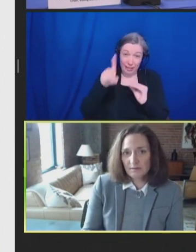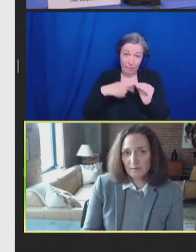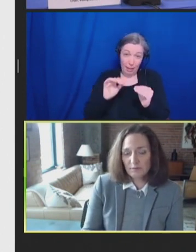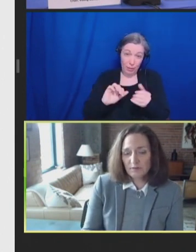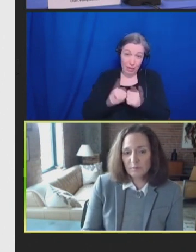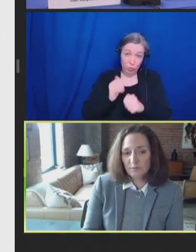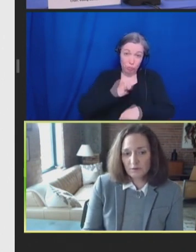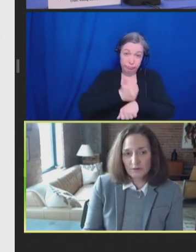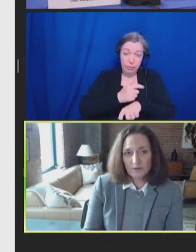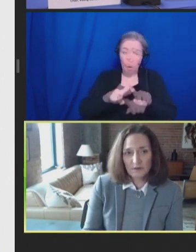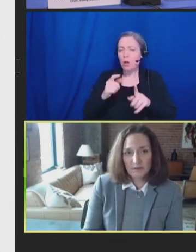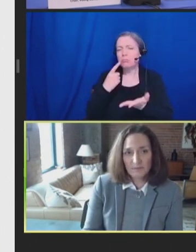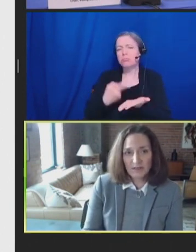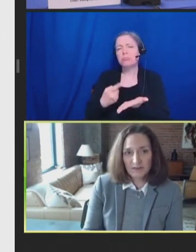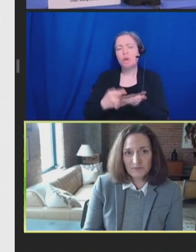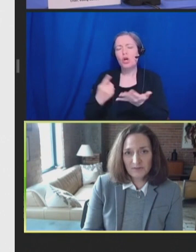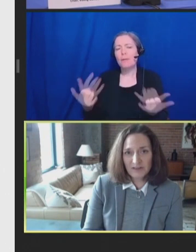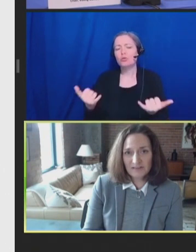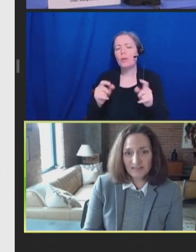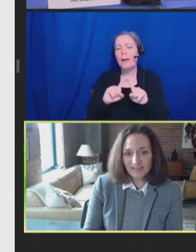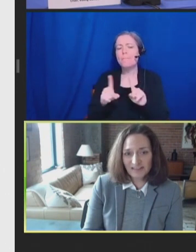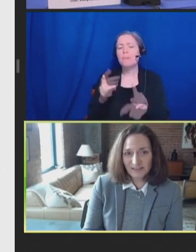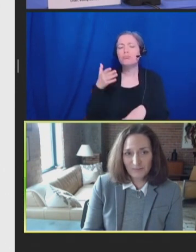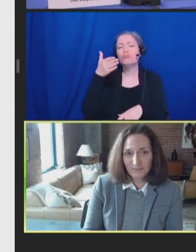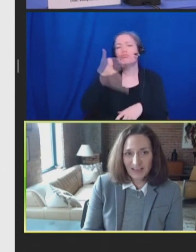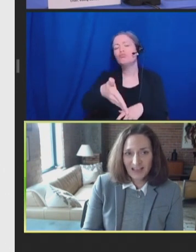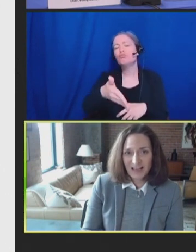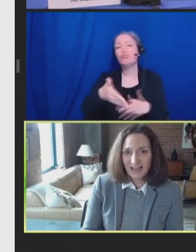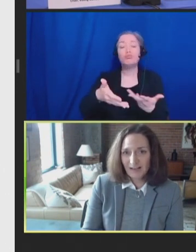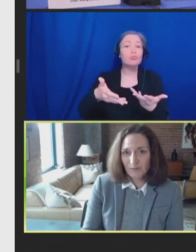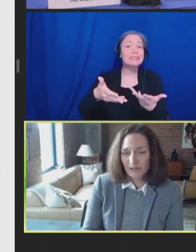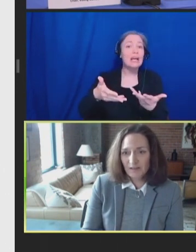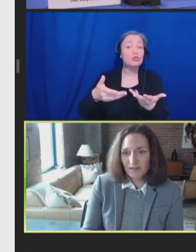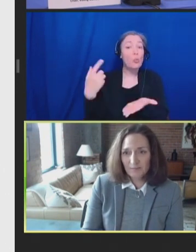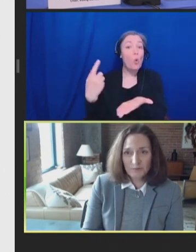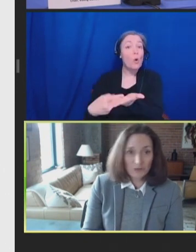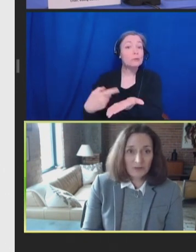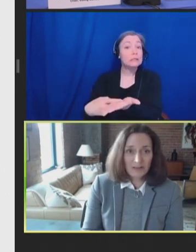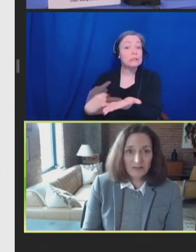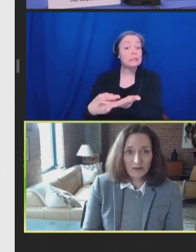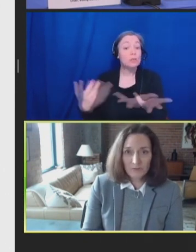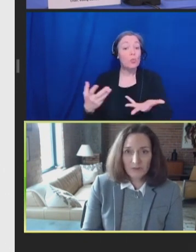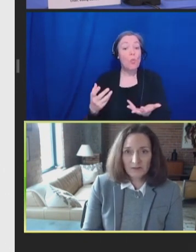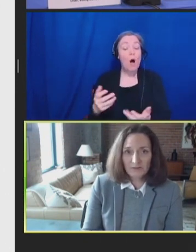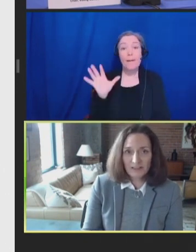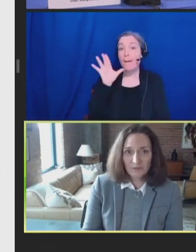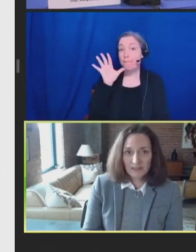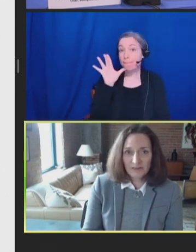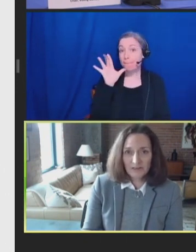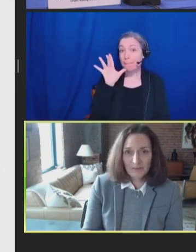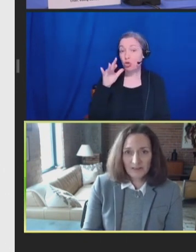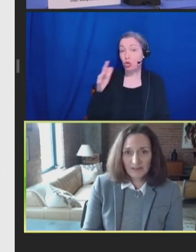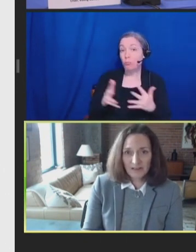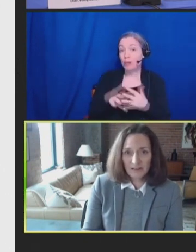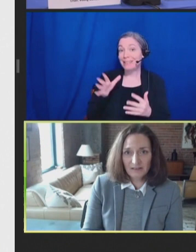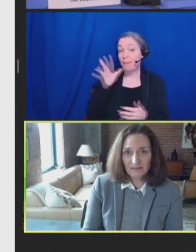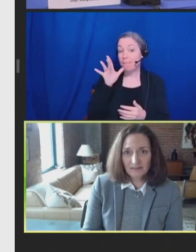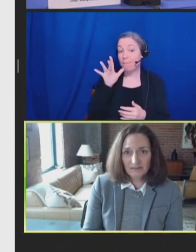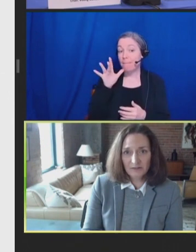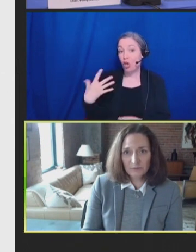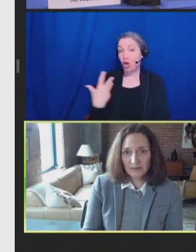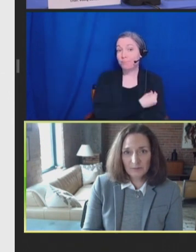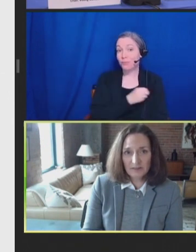the horizon a potential maternal RSV vaccine, we don't yet know, and we are following any clinical